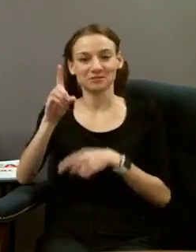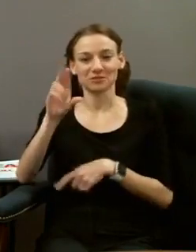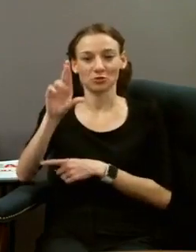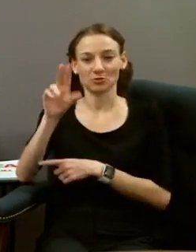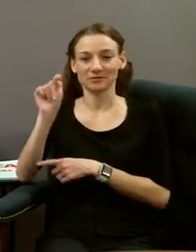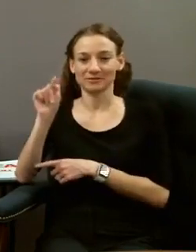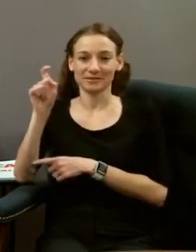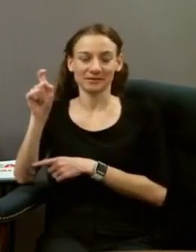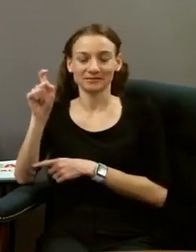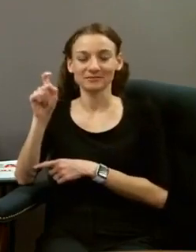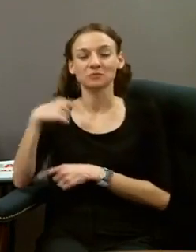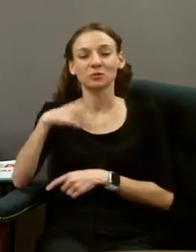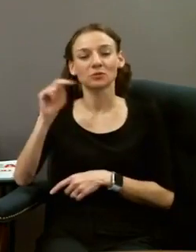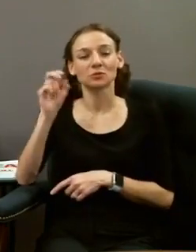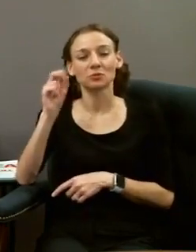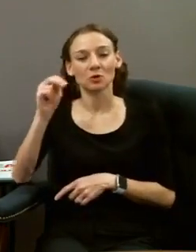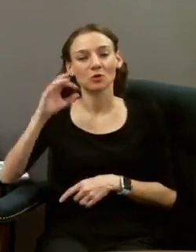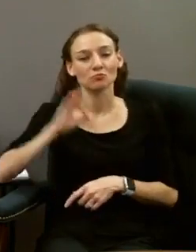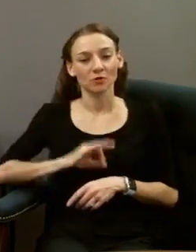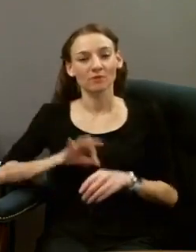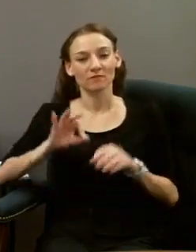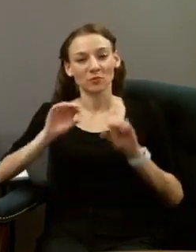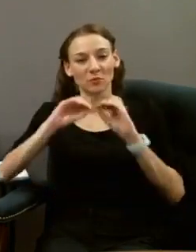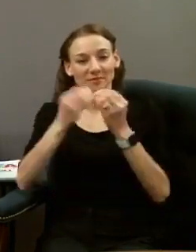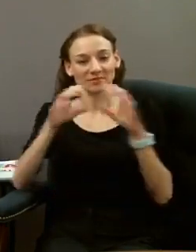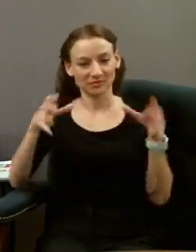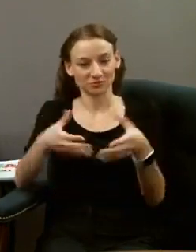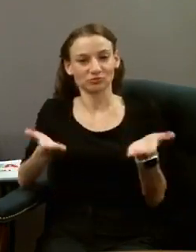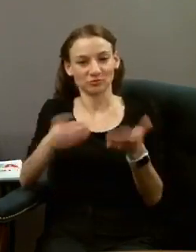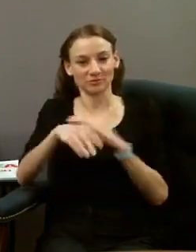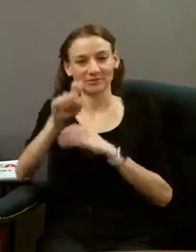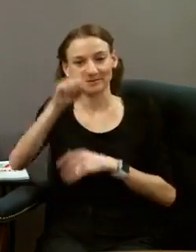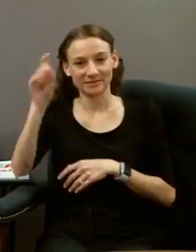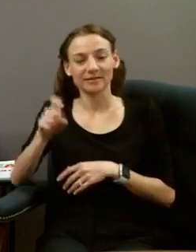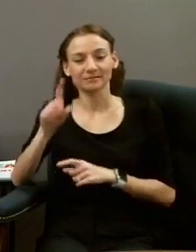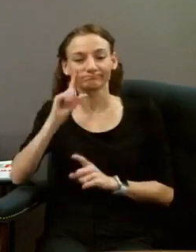We are a nonprofit organization in Texas devoted to protecting the rights